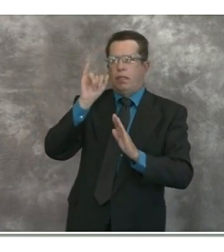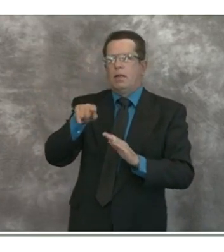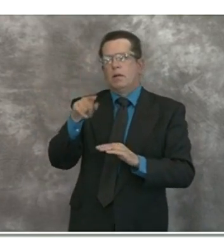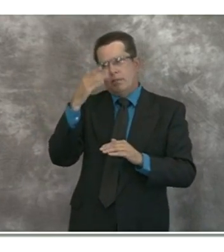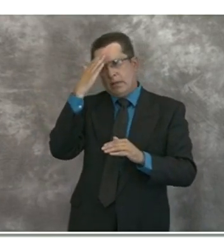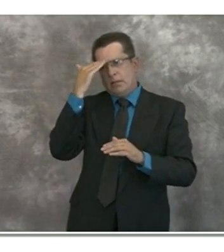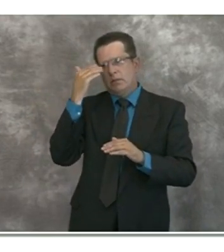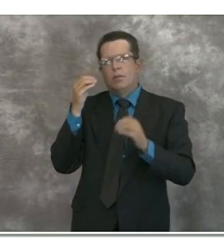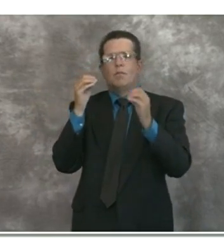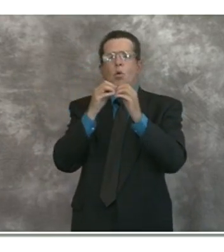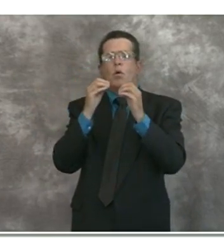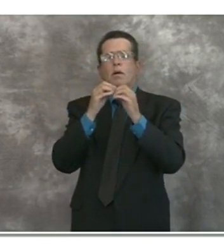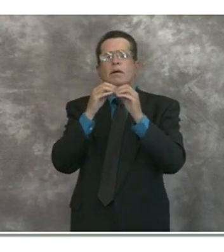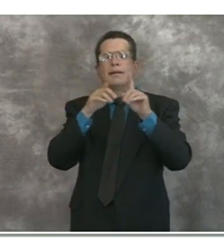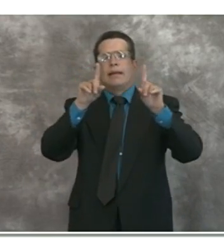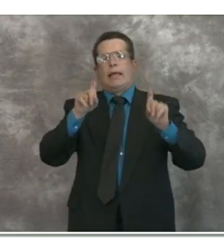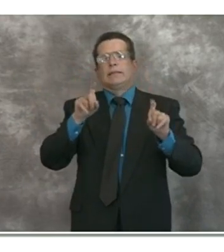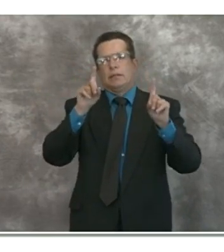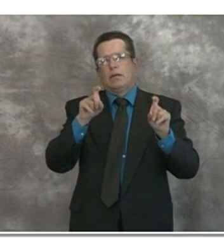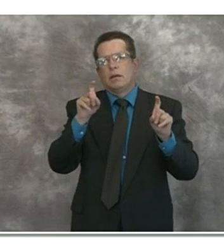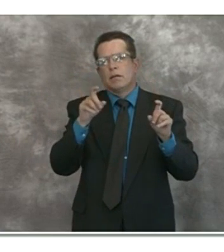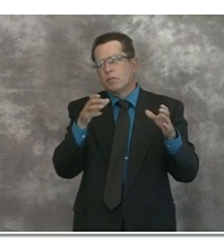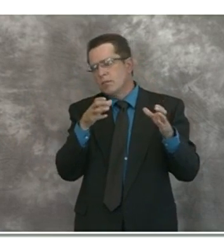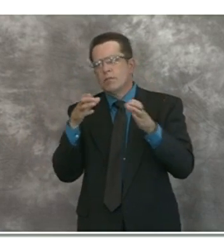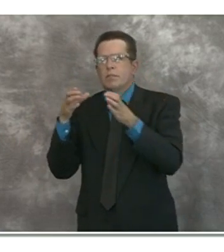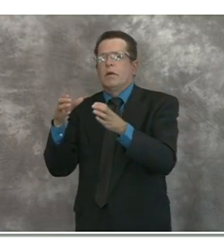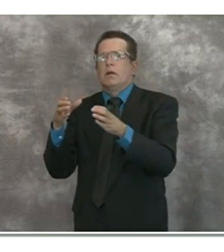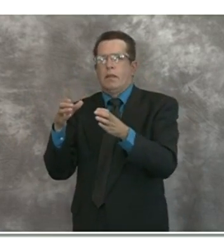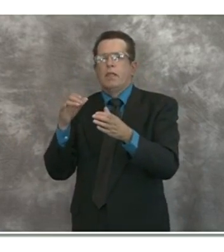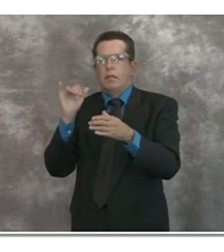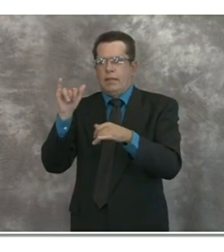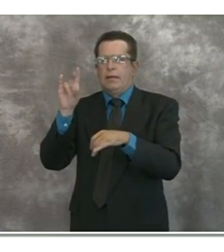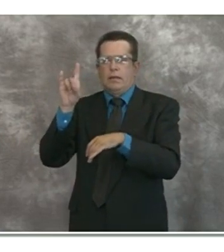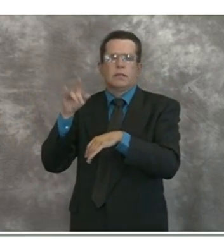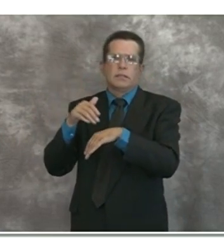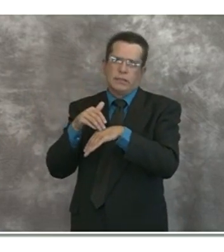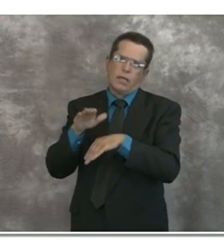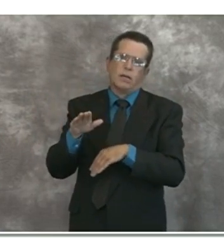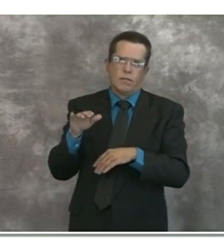A BIT OF AN ON THE 6TH OF JUNE WHERE WE HAVE 240 CASES AND